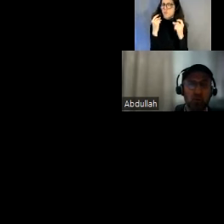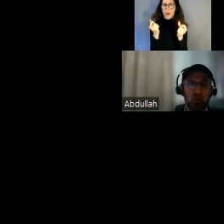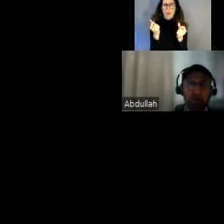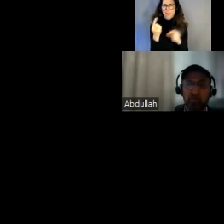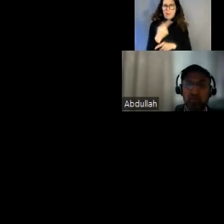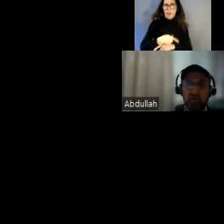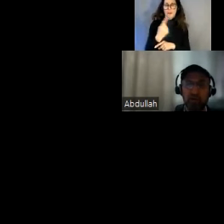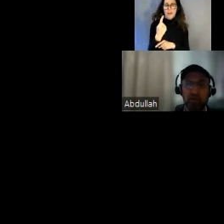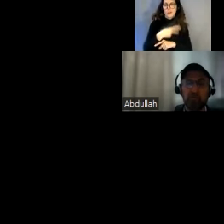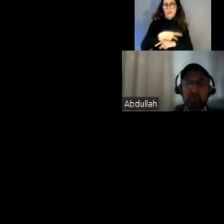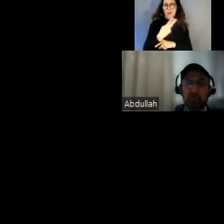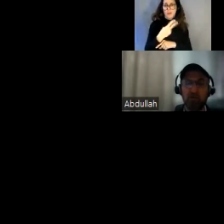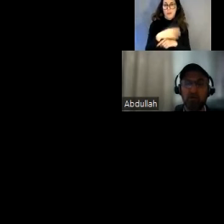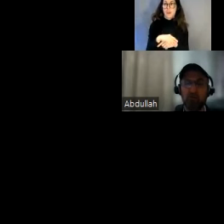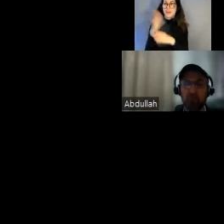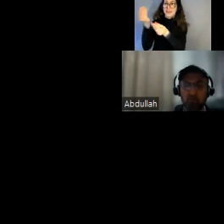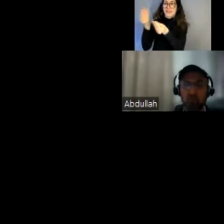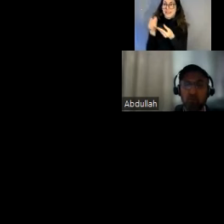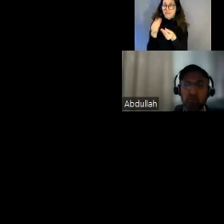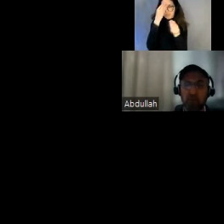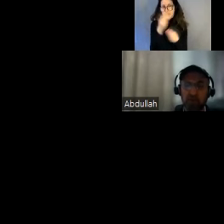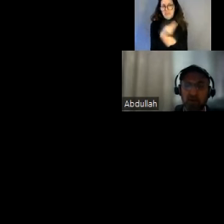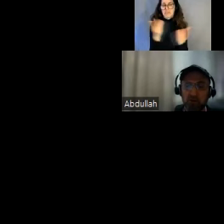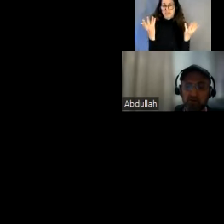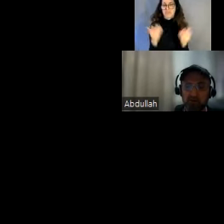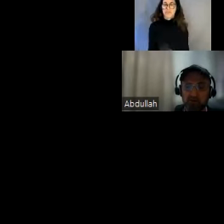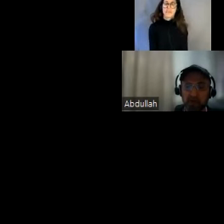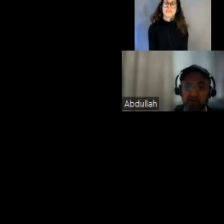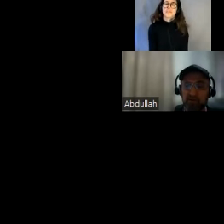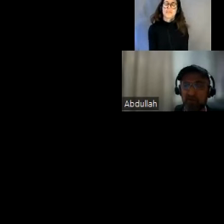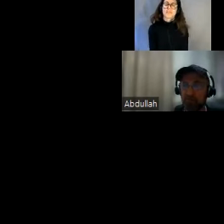information on to self- managers through memos and